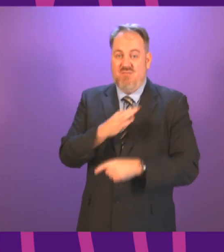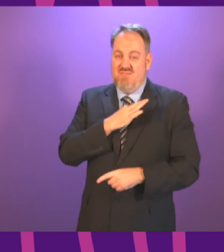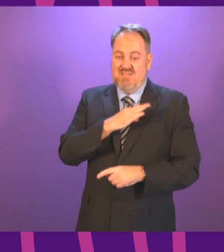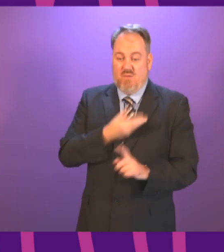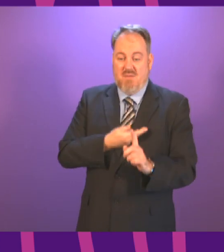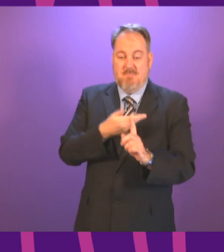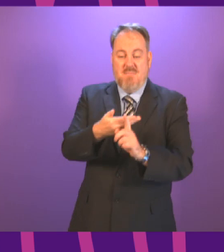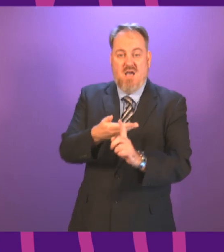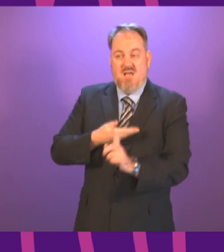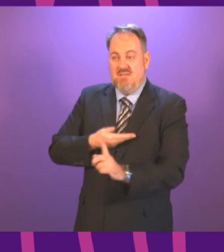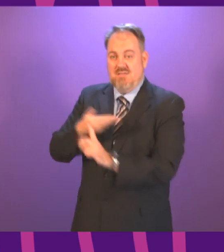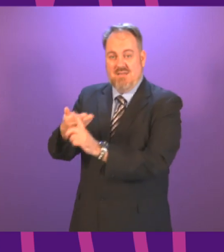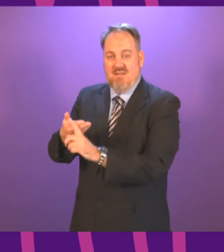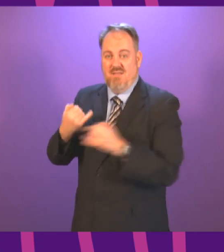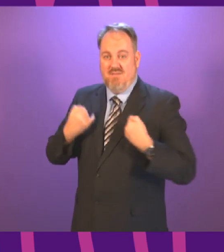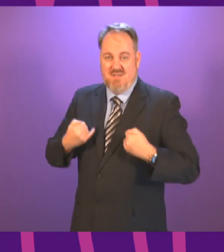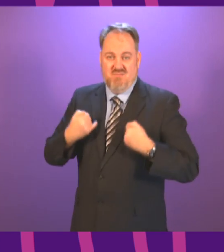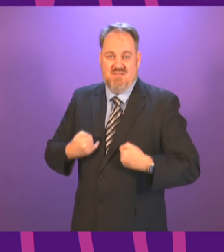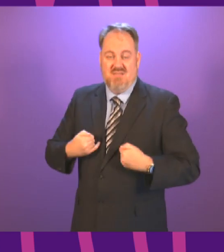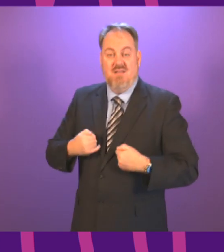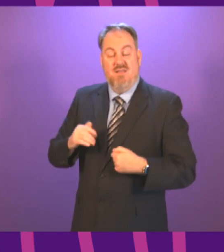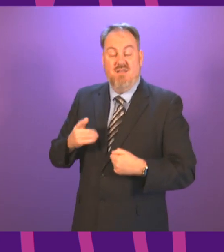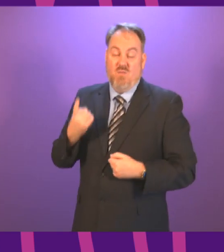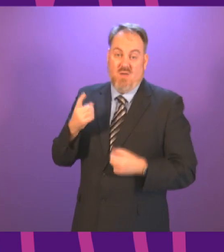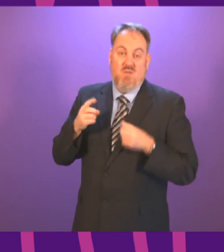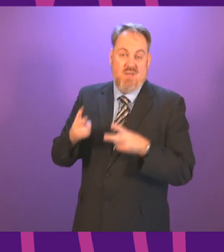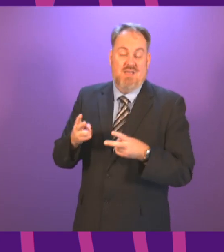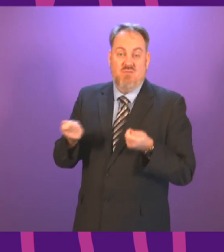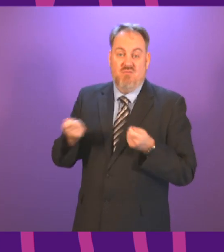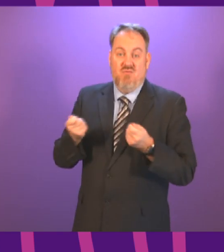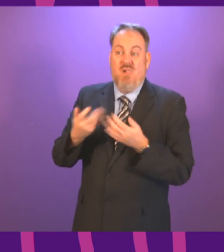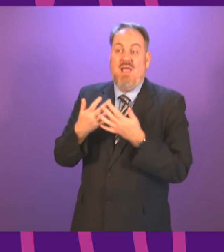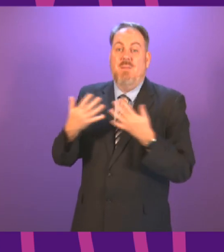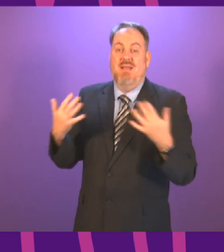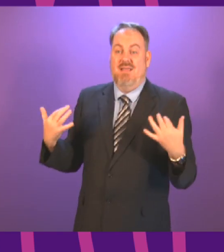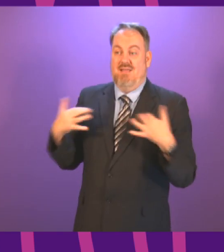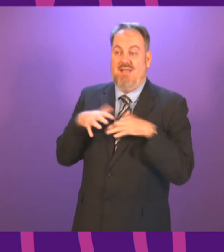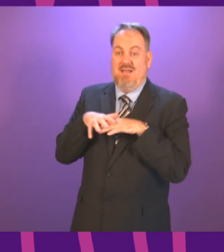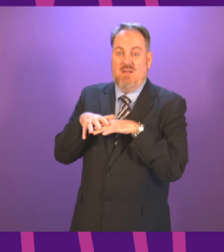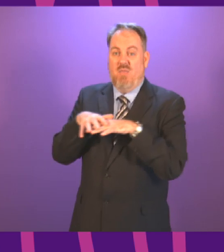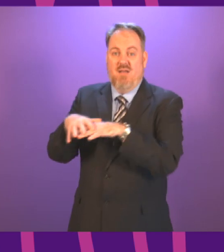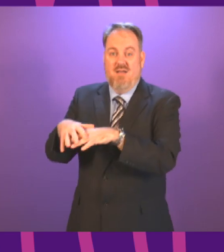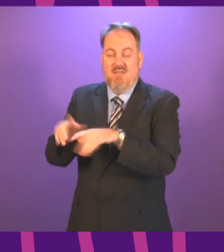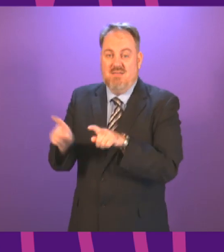overall. That is sometimes about the volume of people meeting together as well as the particular settings in which they are meeting.